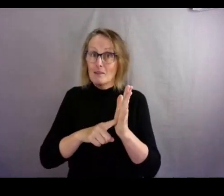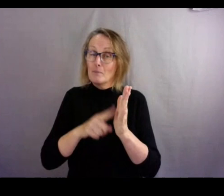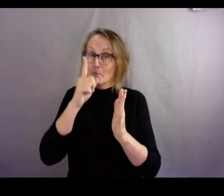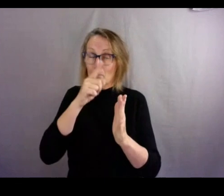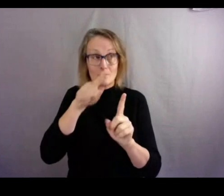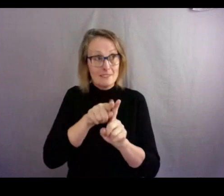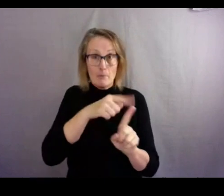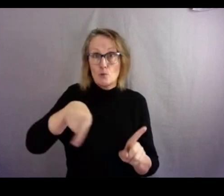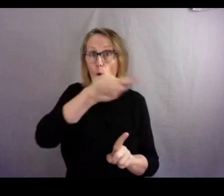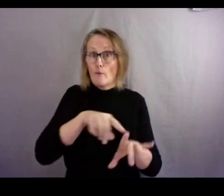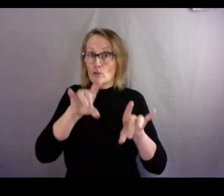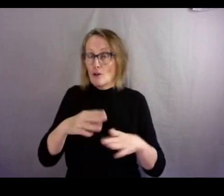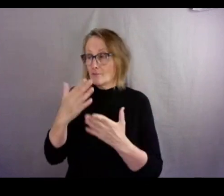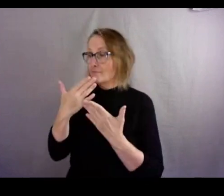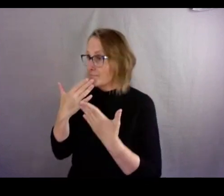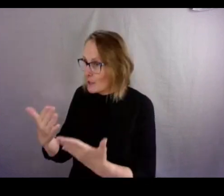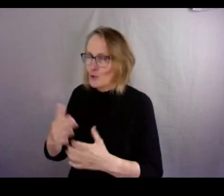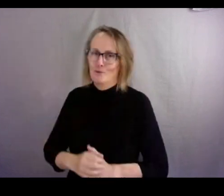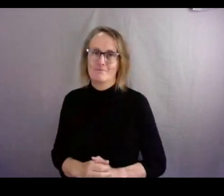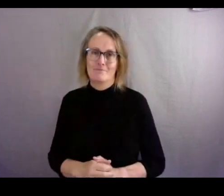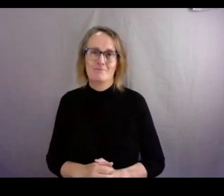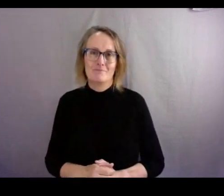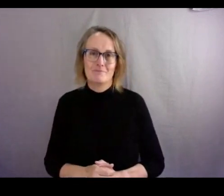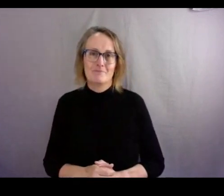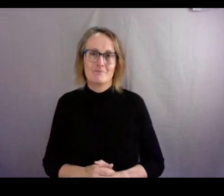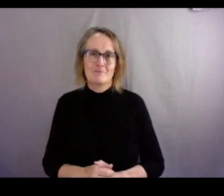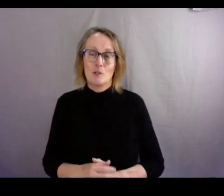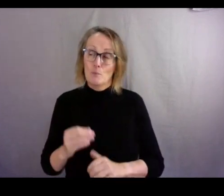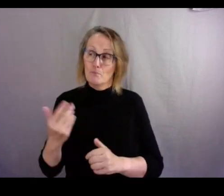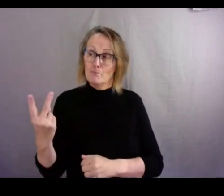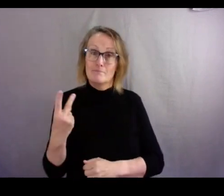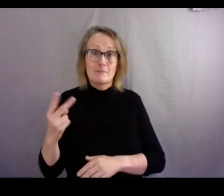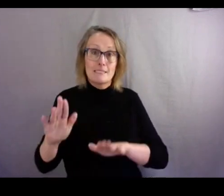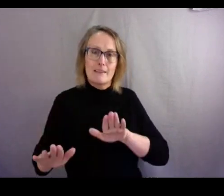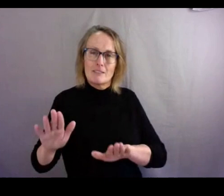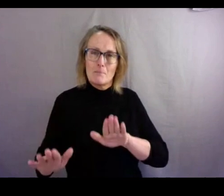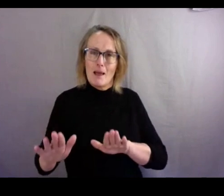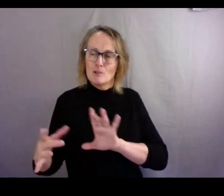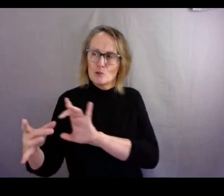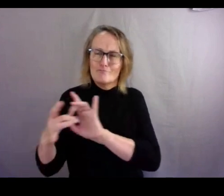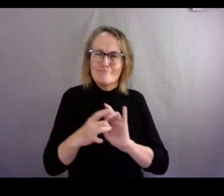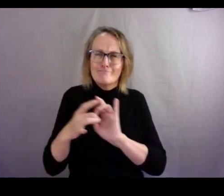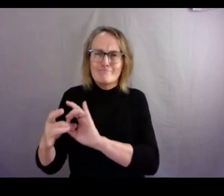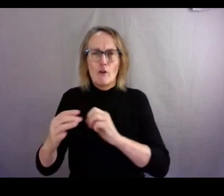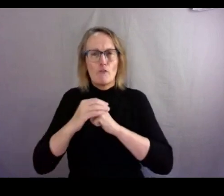We too share many similarities that bring friendship and care for you as our visitors. And I ask the spirits of my ancestors